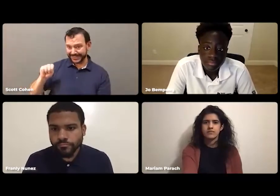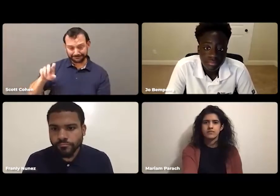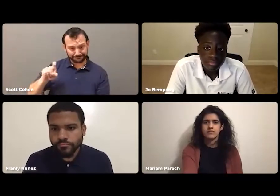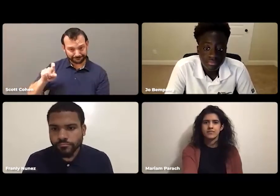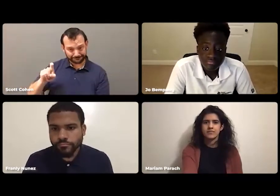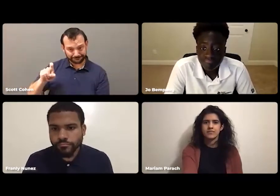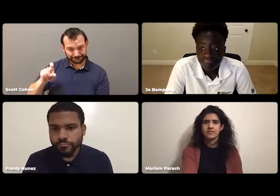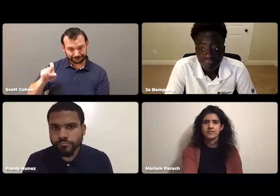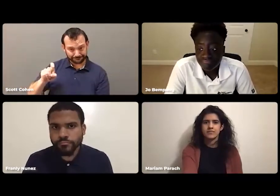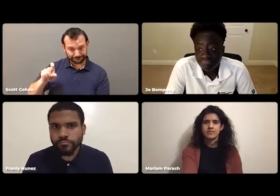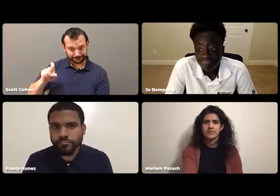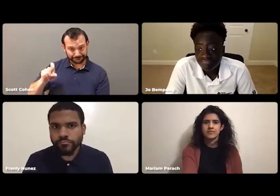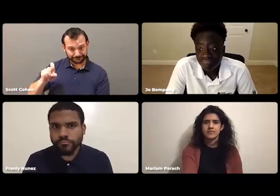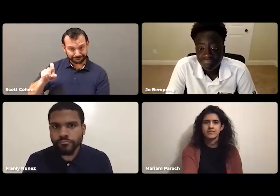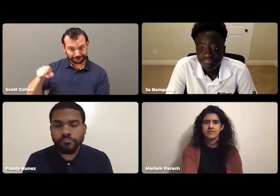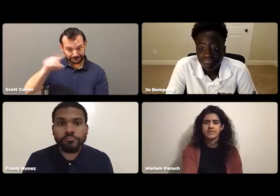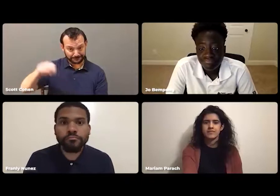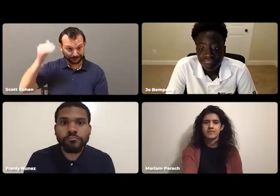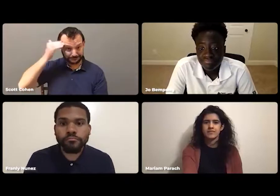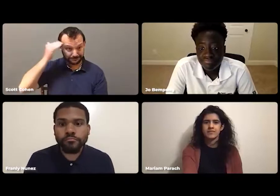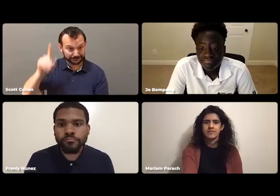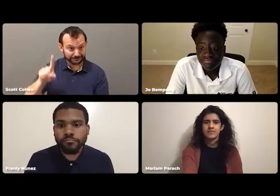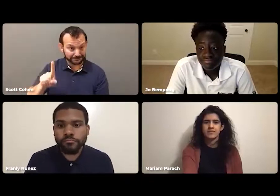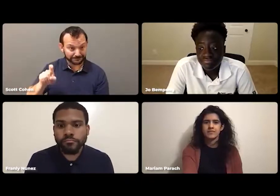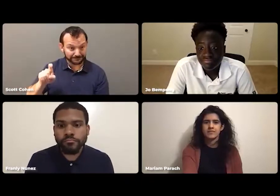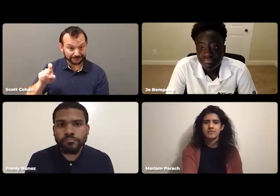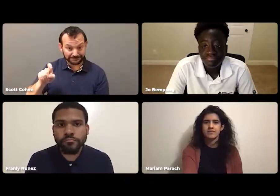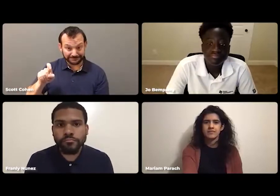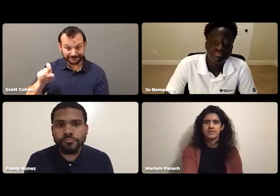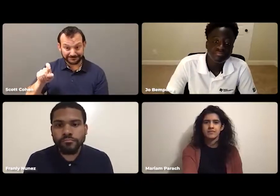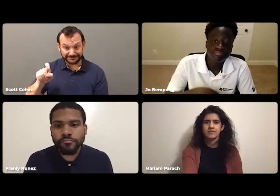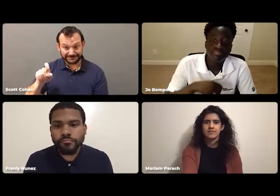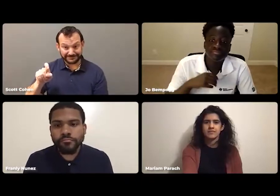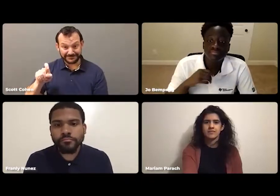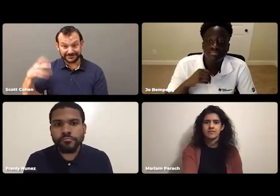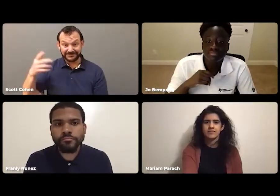Is there a sign for STEM?